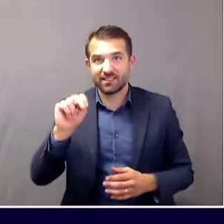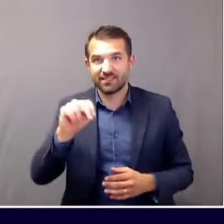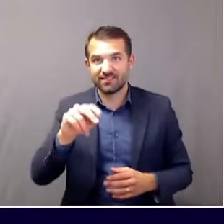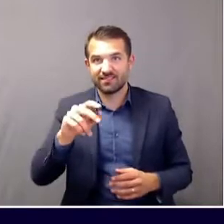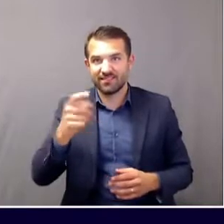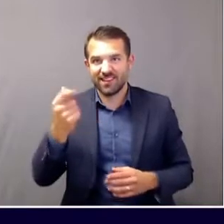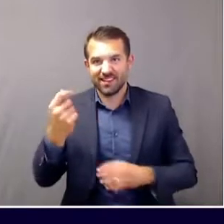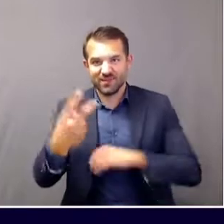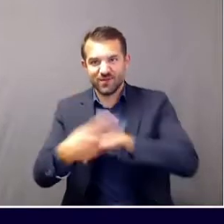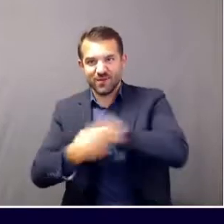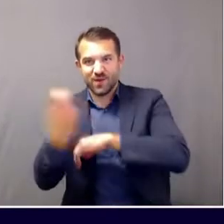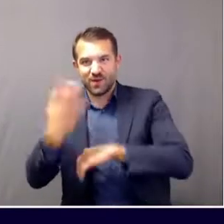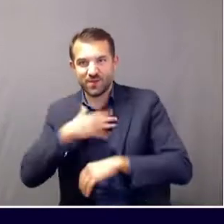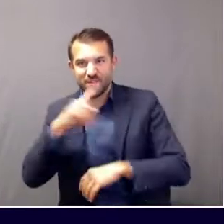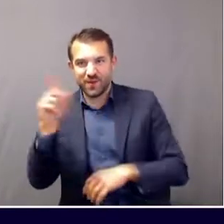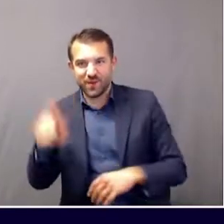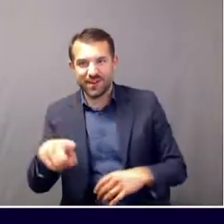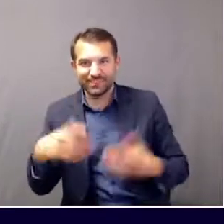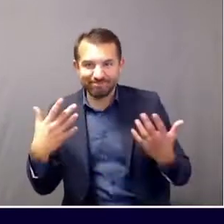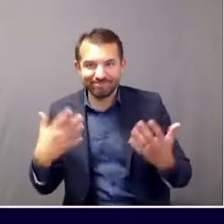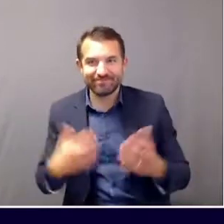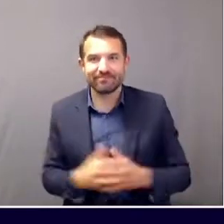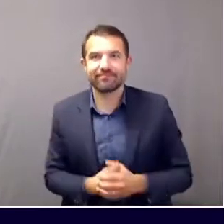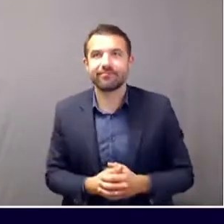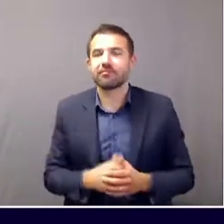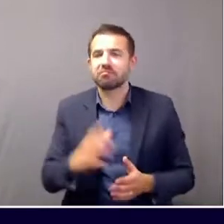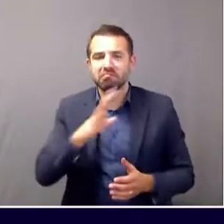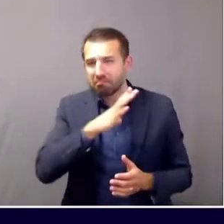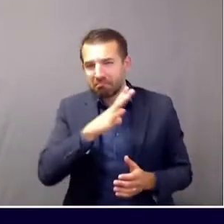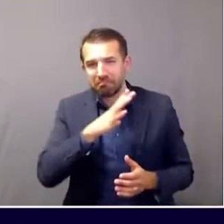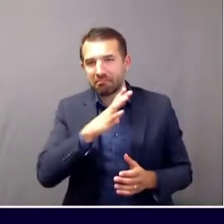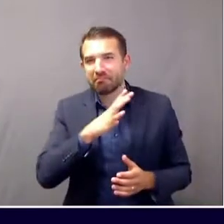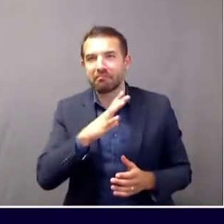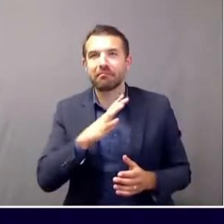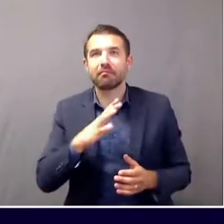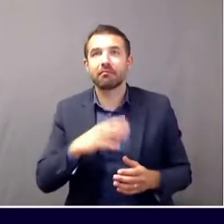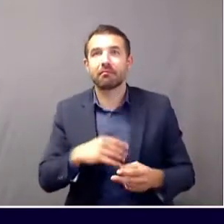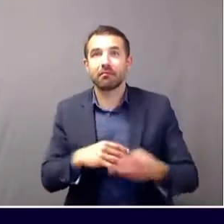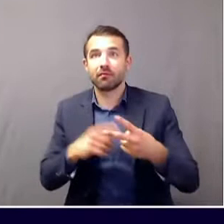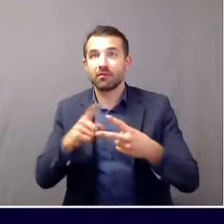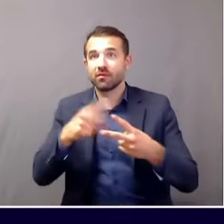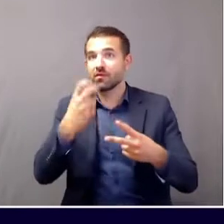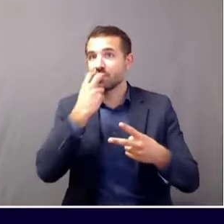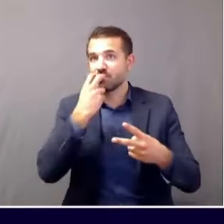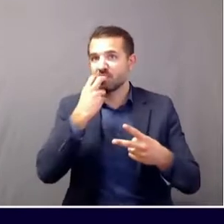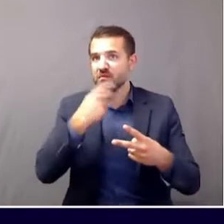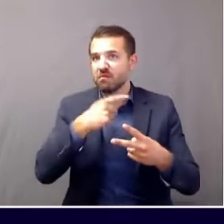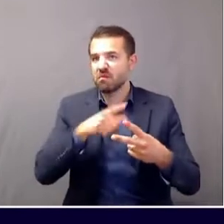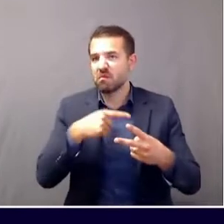my first question was it related